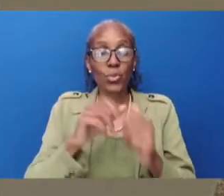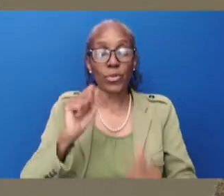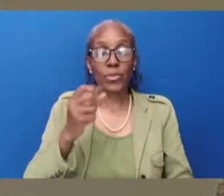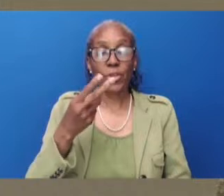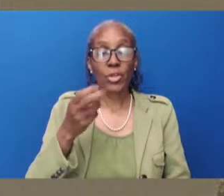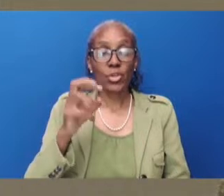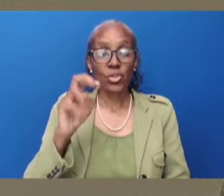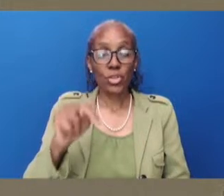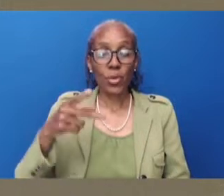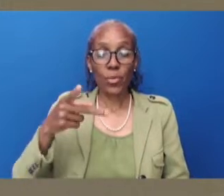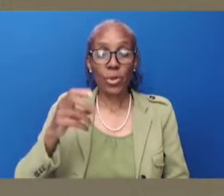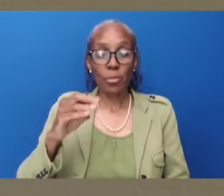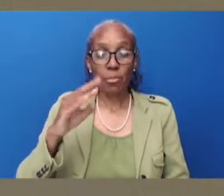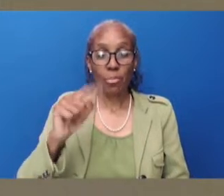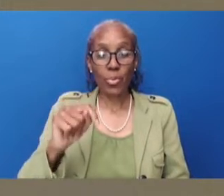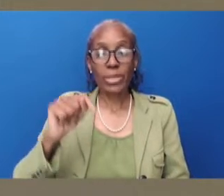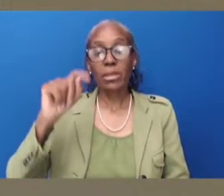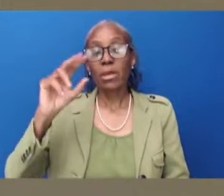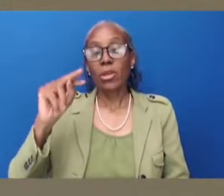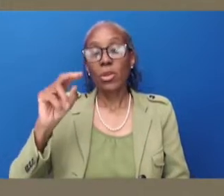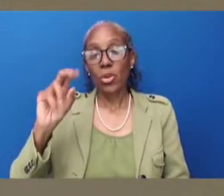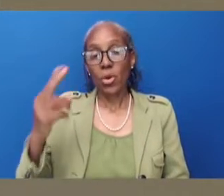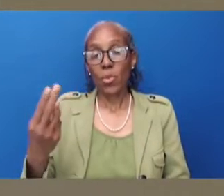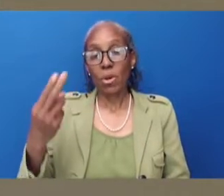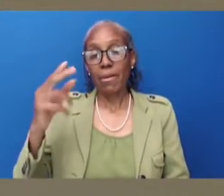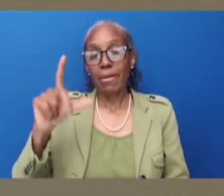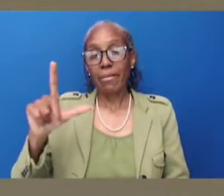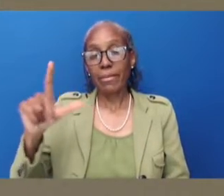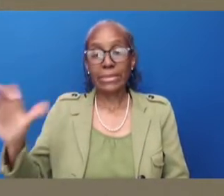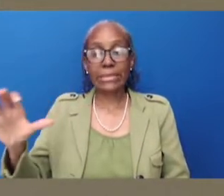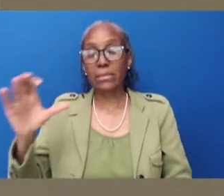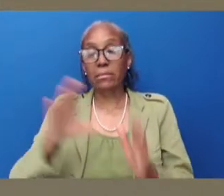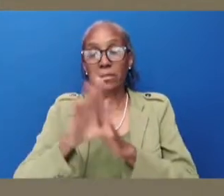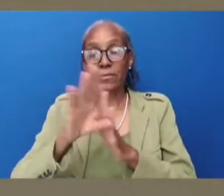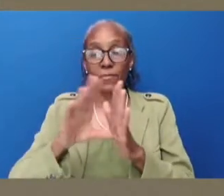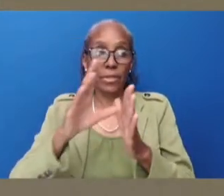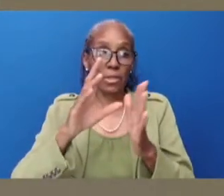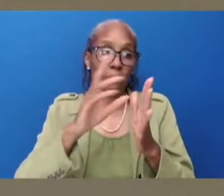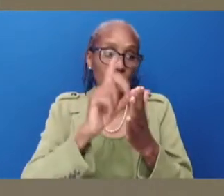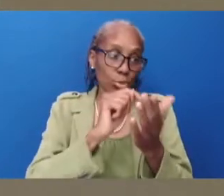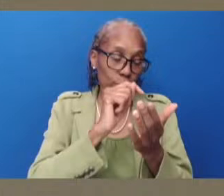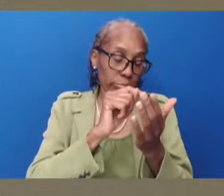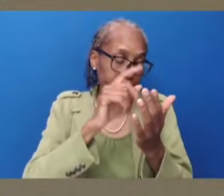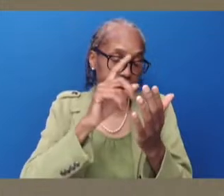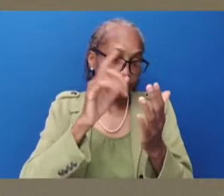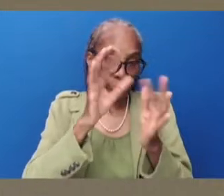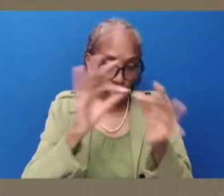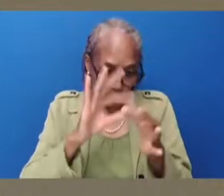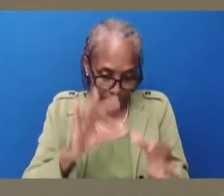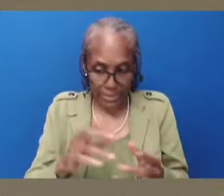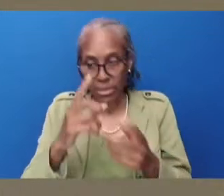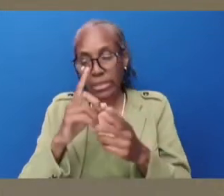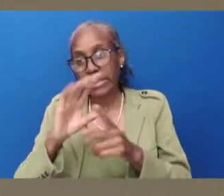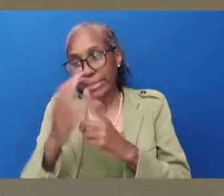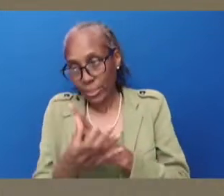TO NEGOTIATE AND EXECUTE AN AGREEMENT WITH SHARON POINTE